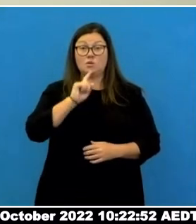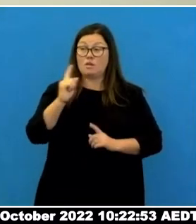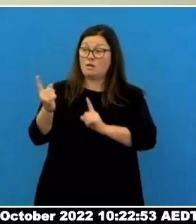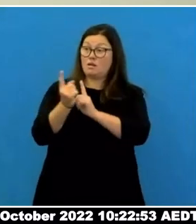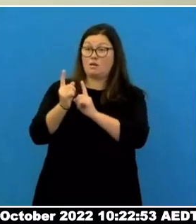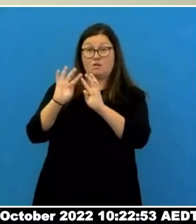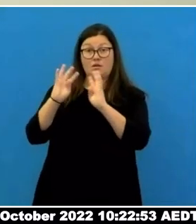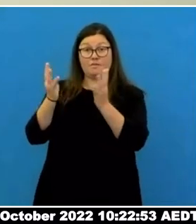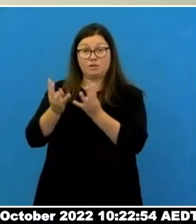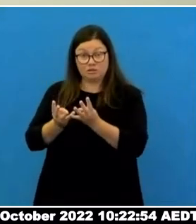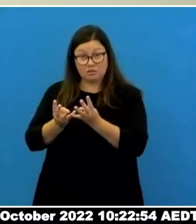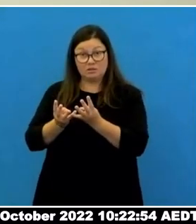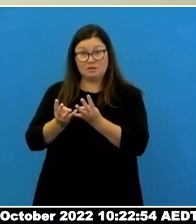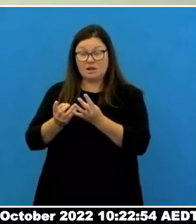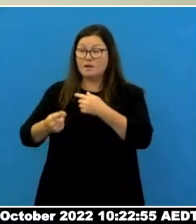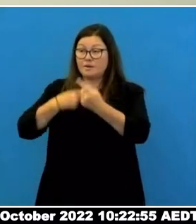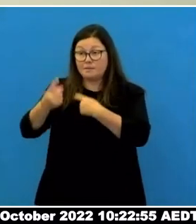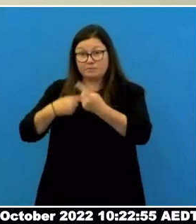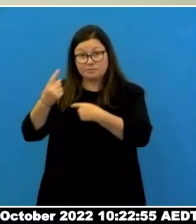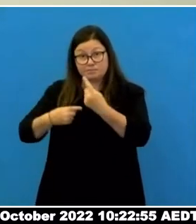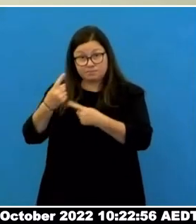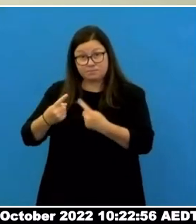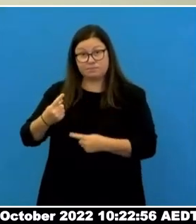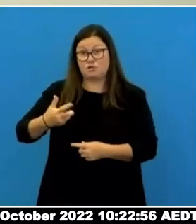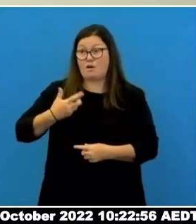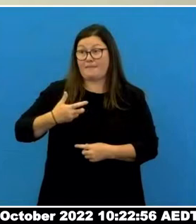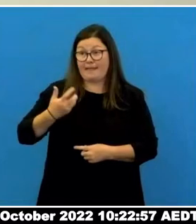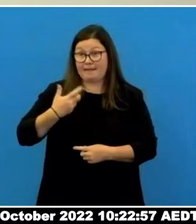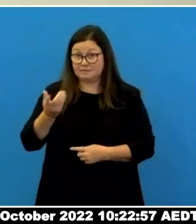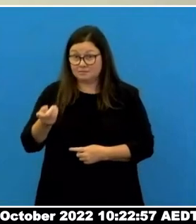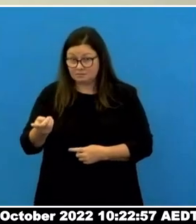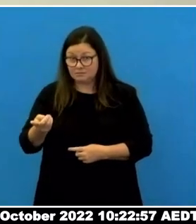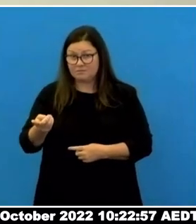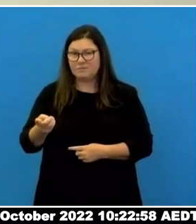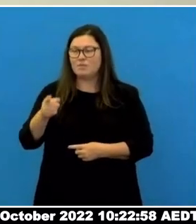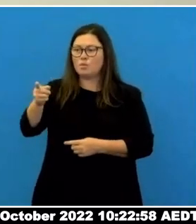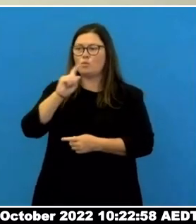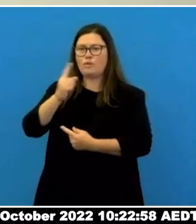on where they can place those complaints, and if it's a matter which relates